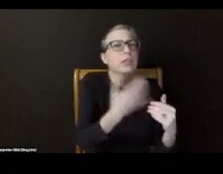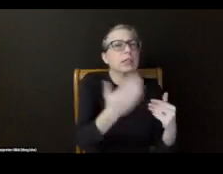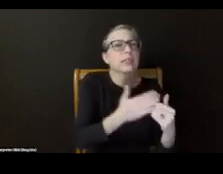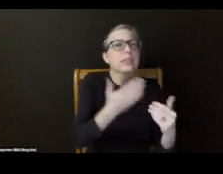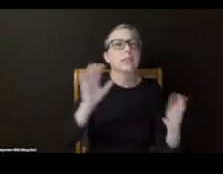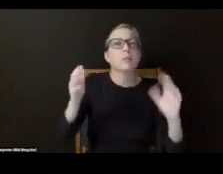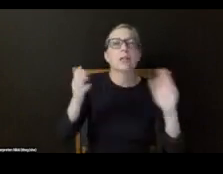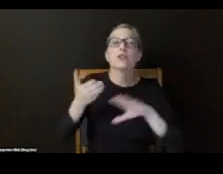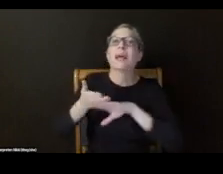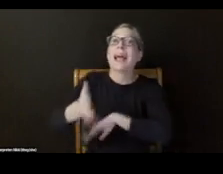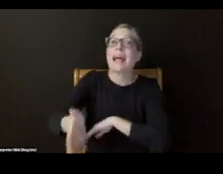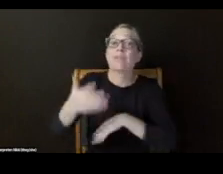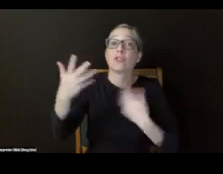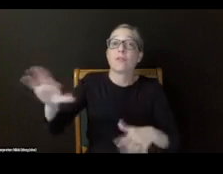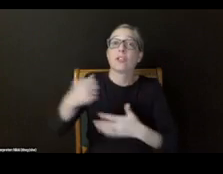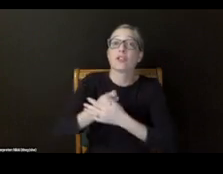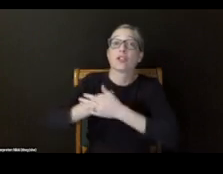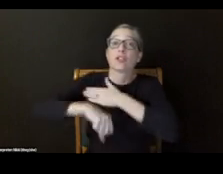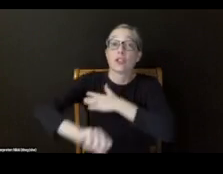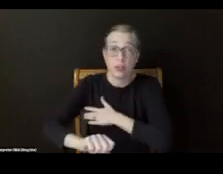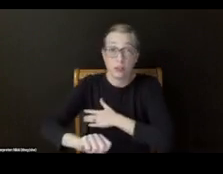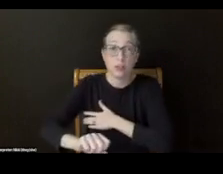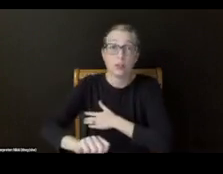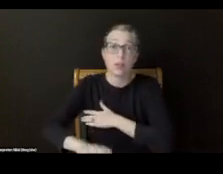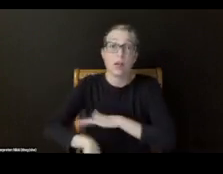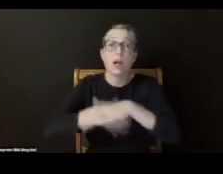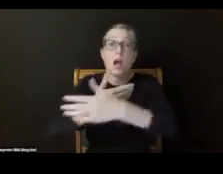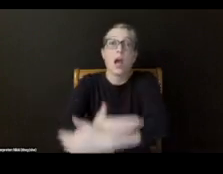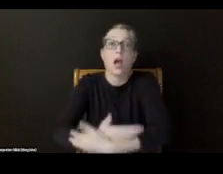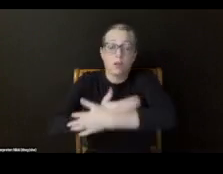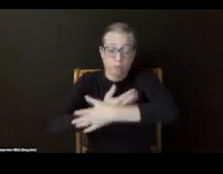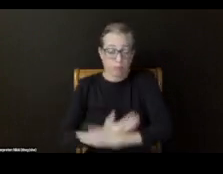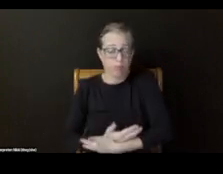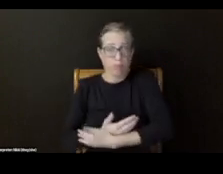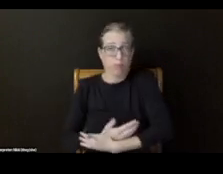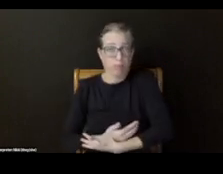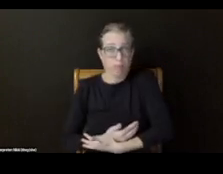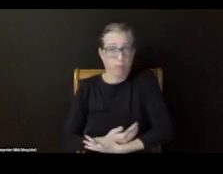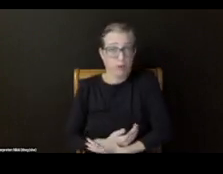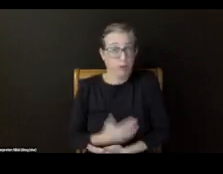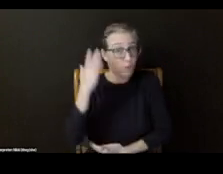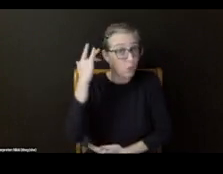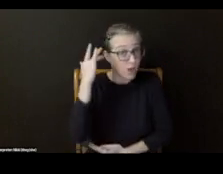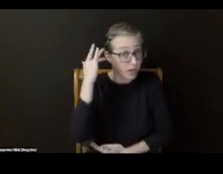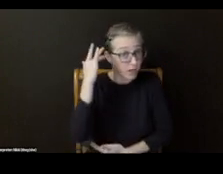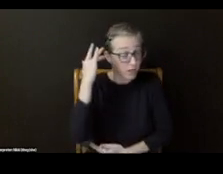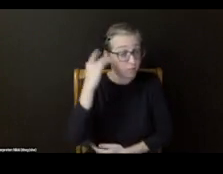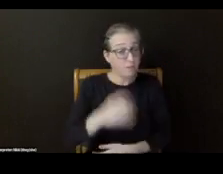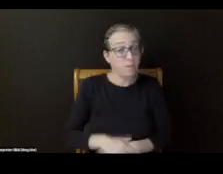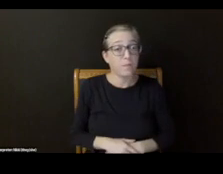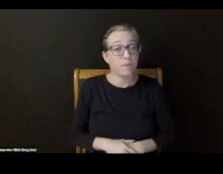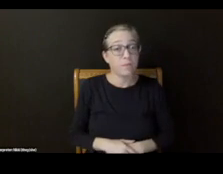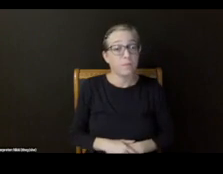postnatal because he actually lost weight.